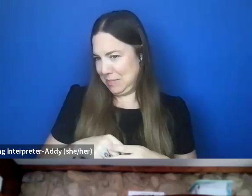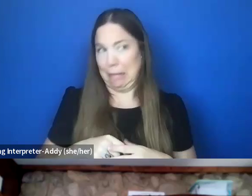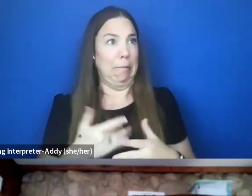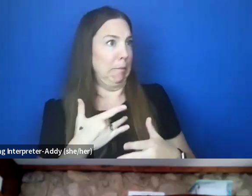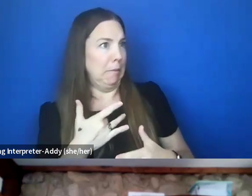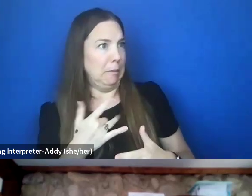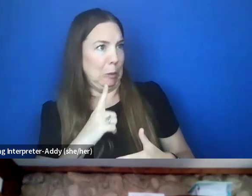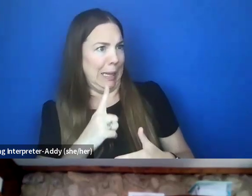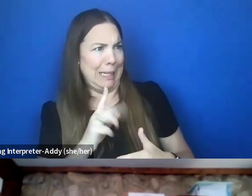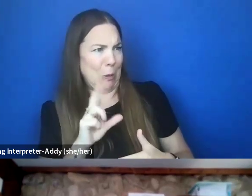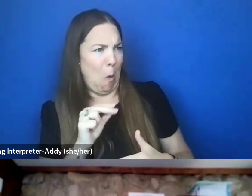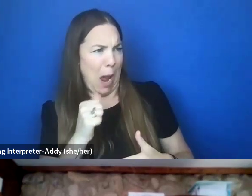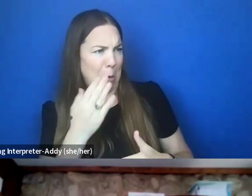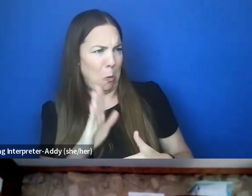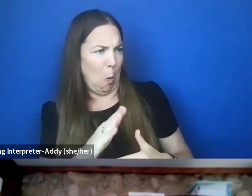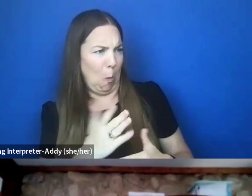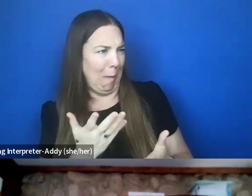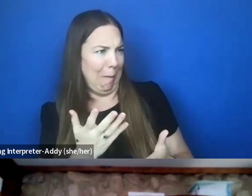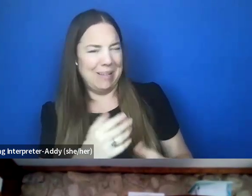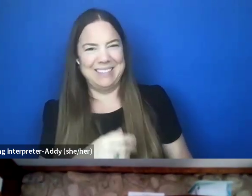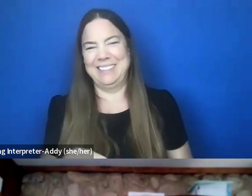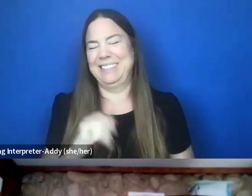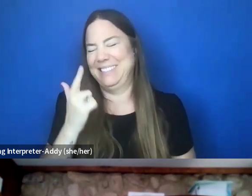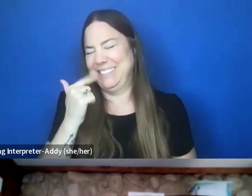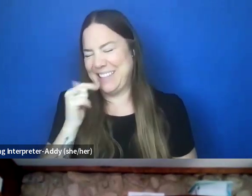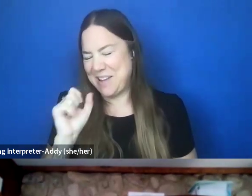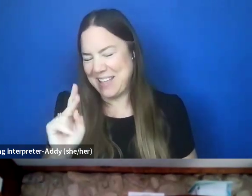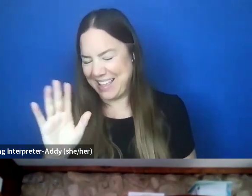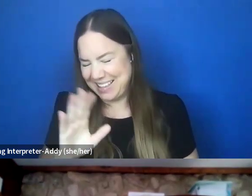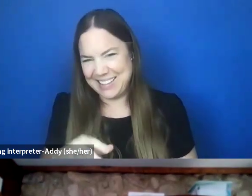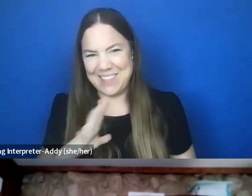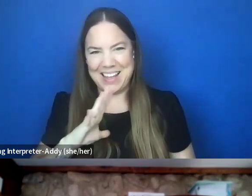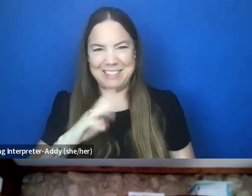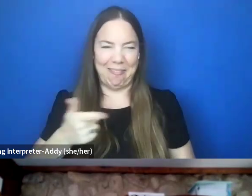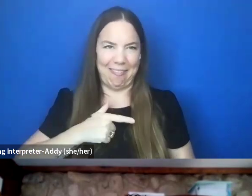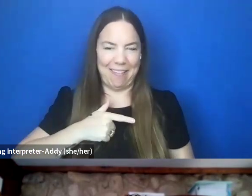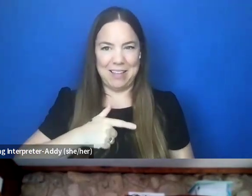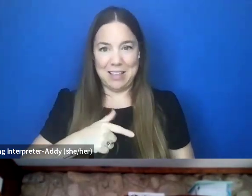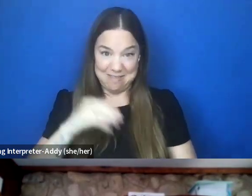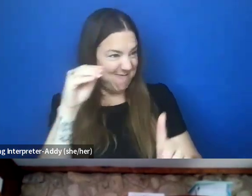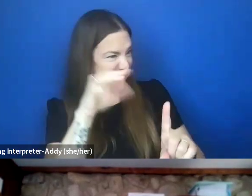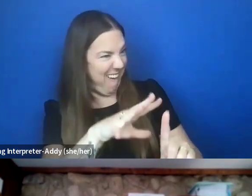Elissa w/ APRIL: No. Don Dew: Okay. So Don Dew: am I putting you on the spot. I'm sorry.